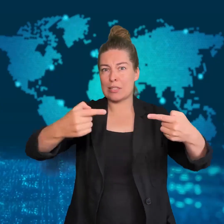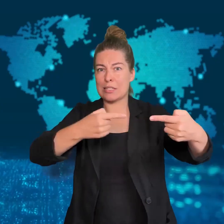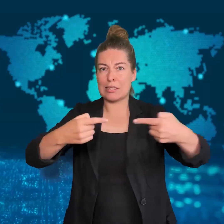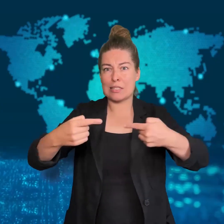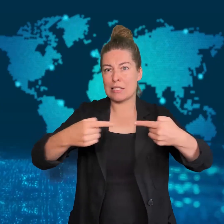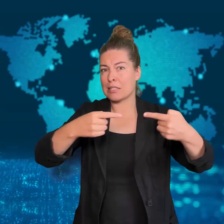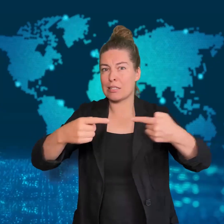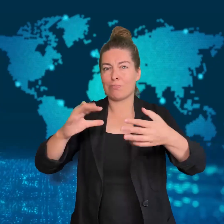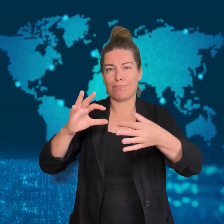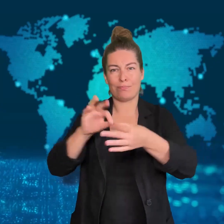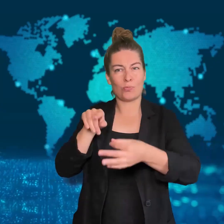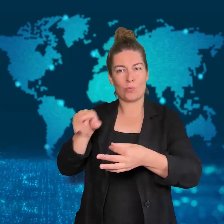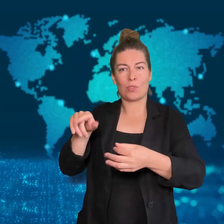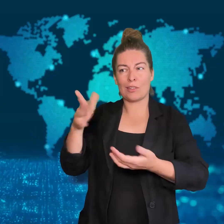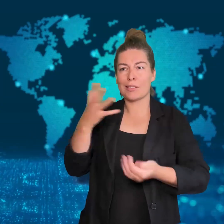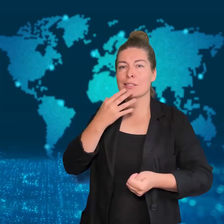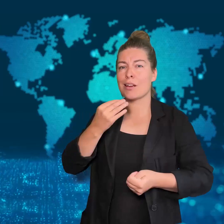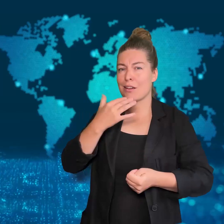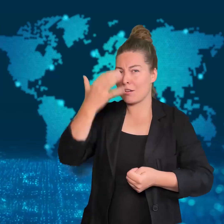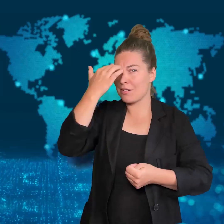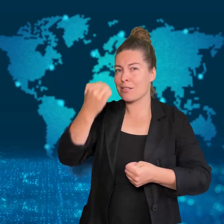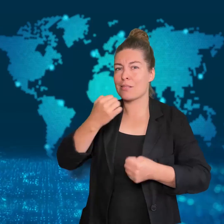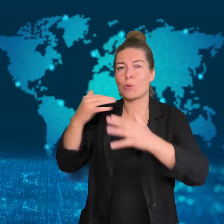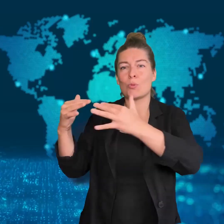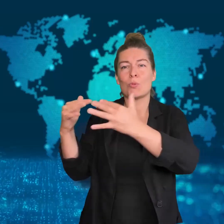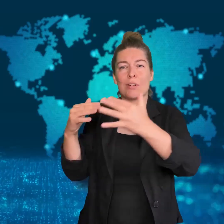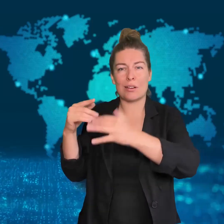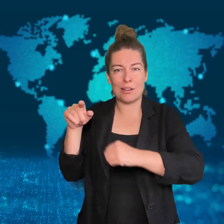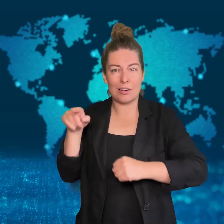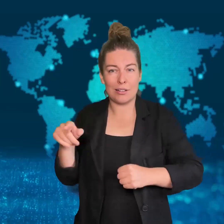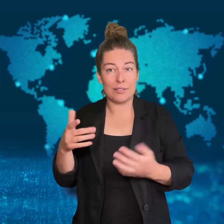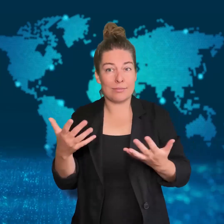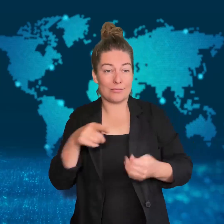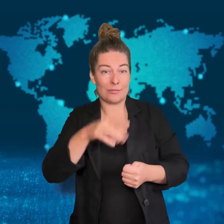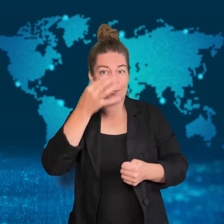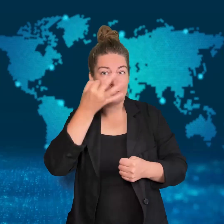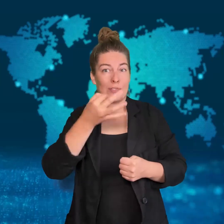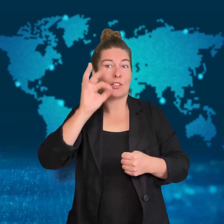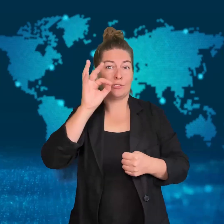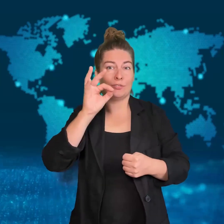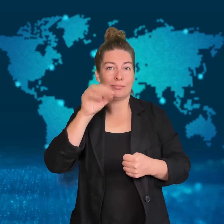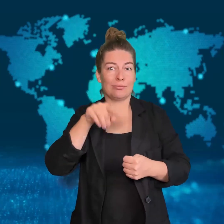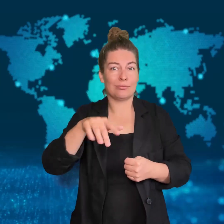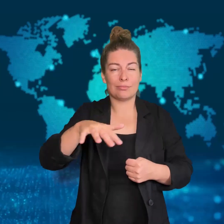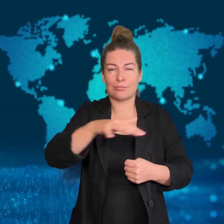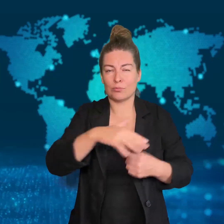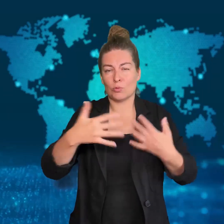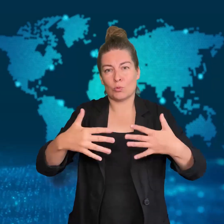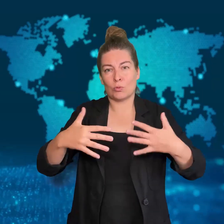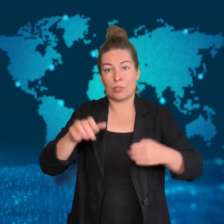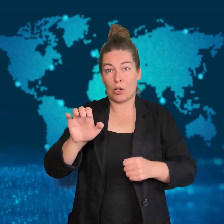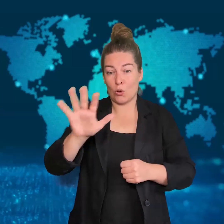France has the largest Jewish population in Europe, with around 500,000 Jews.